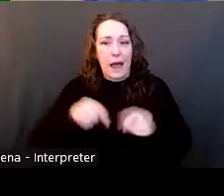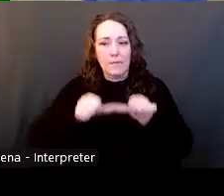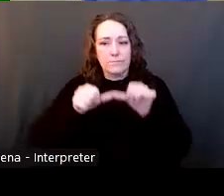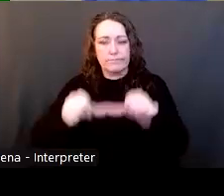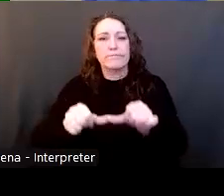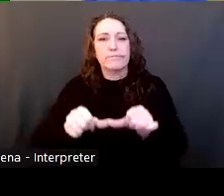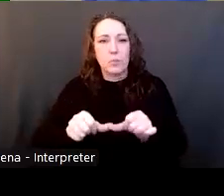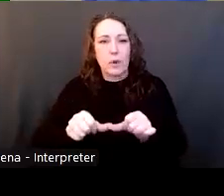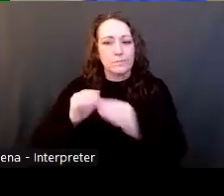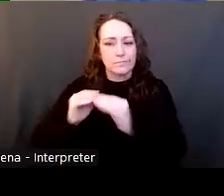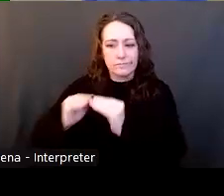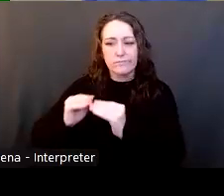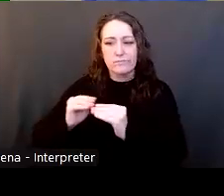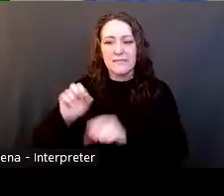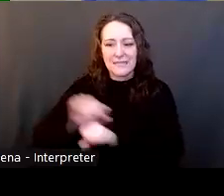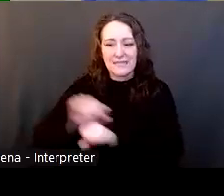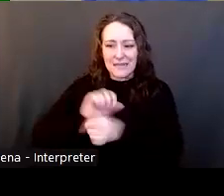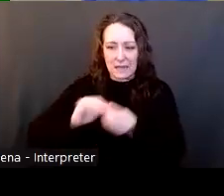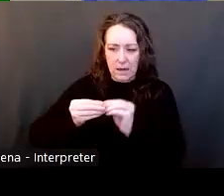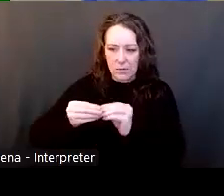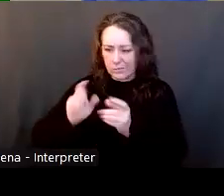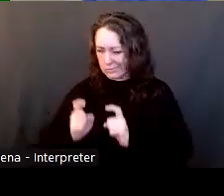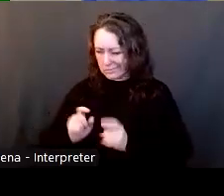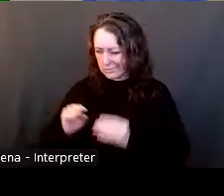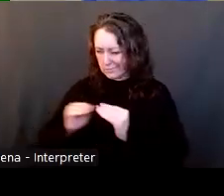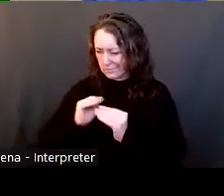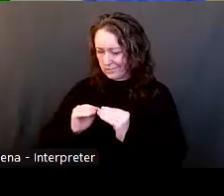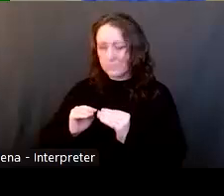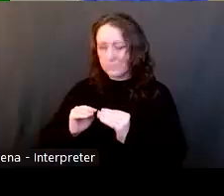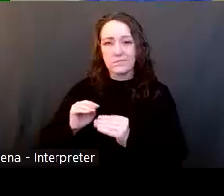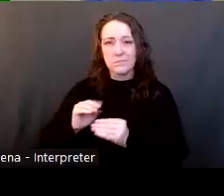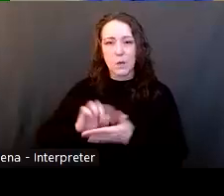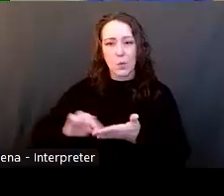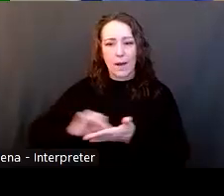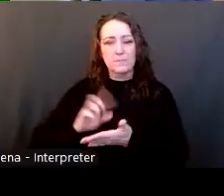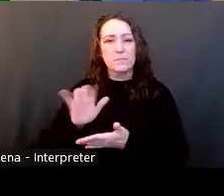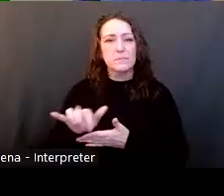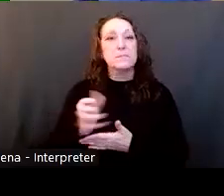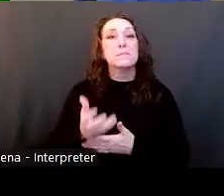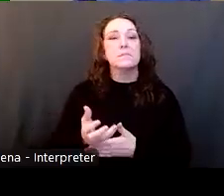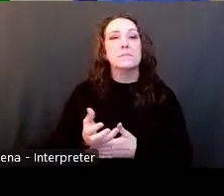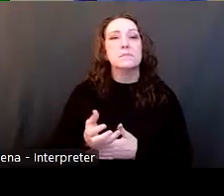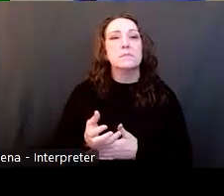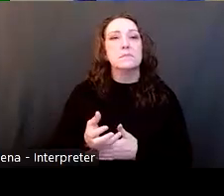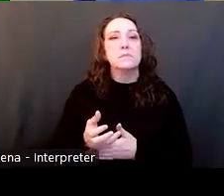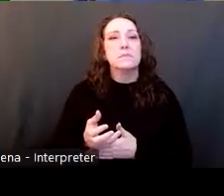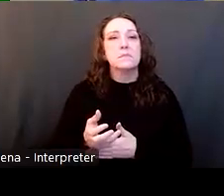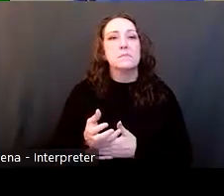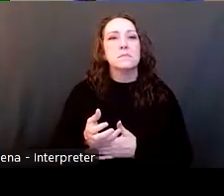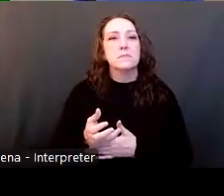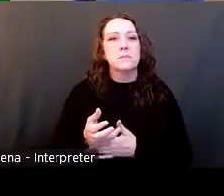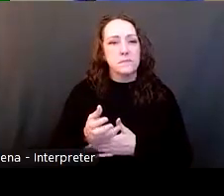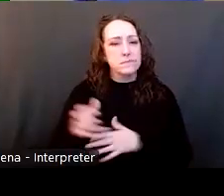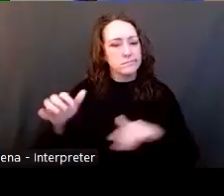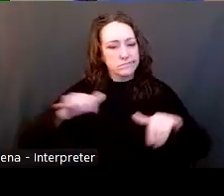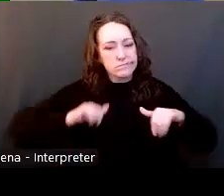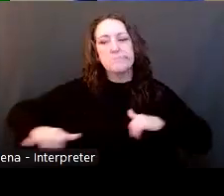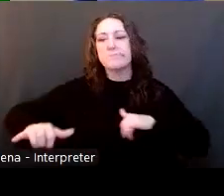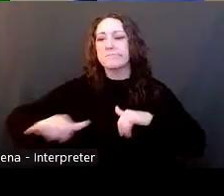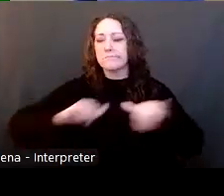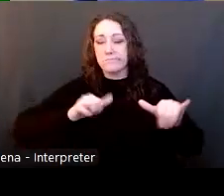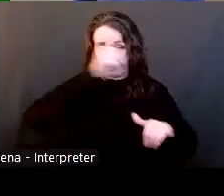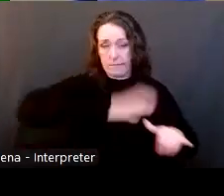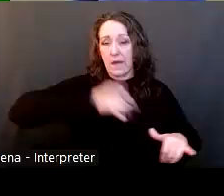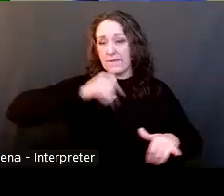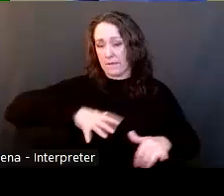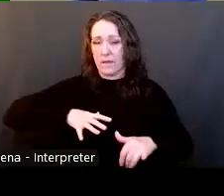statistical results were corrected um and uh it was pretty uniform across males and females so